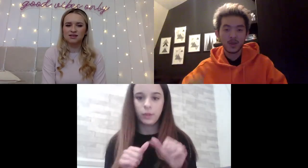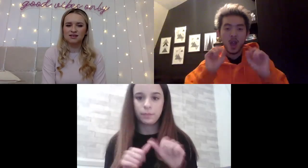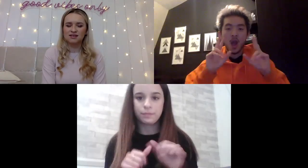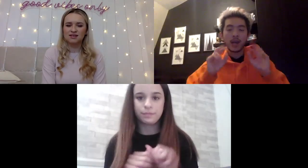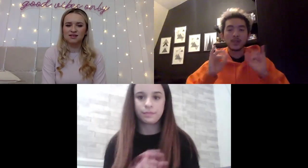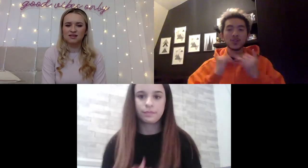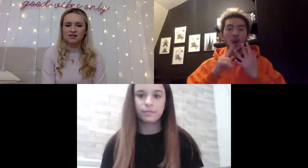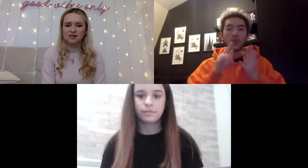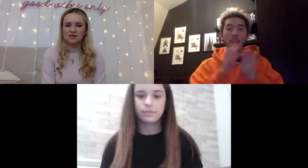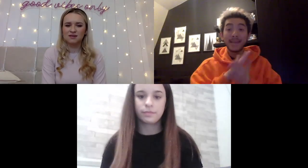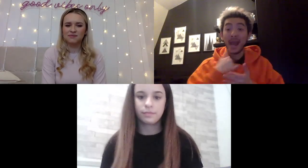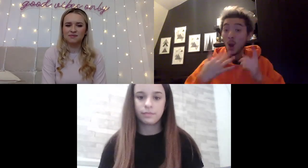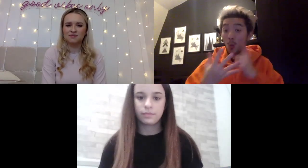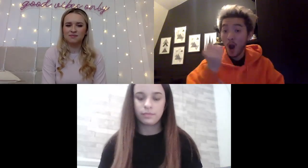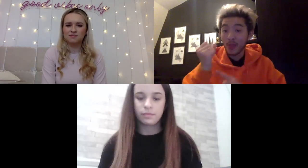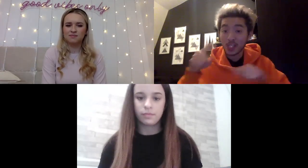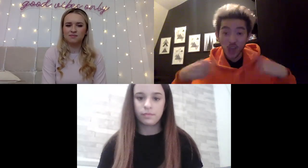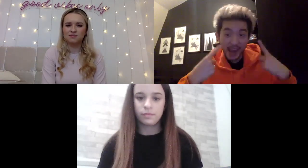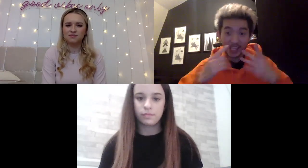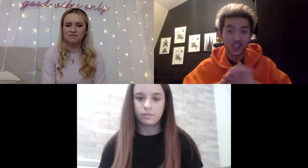B: I've won this challenge!